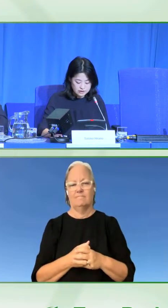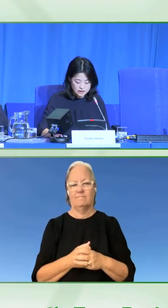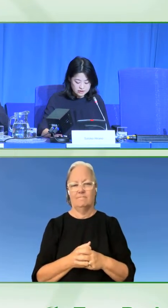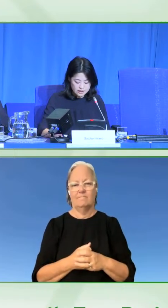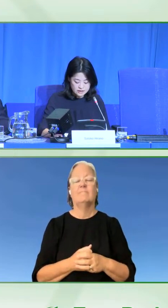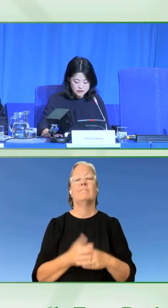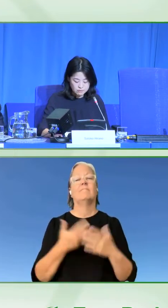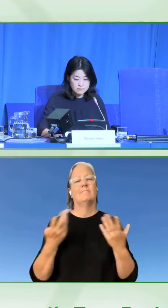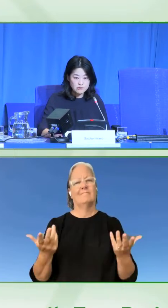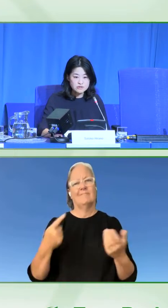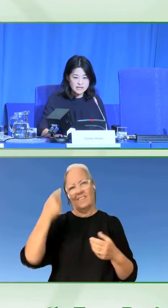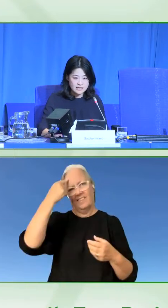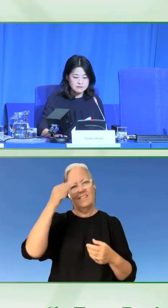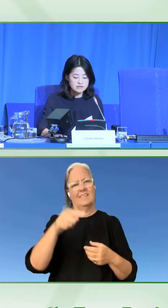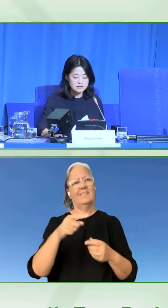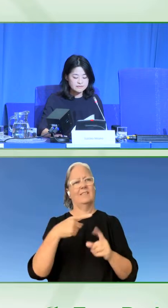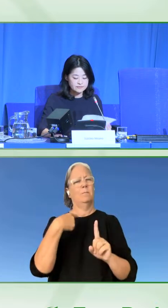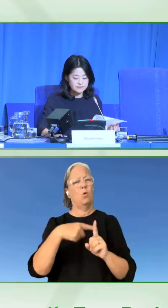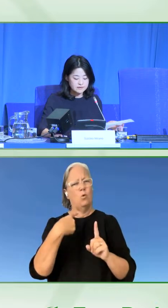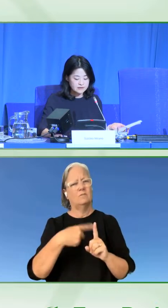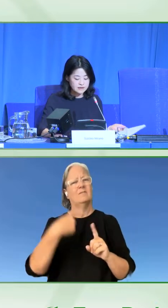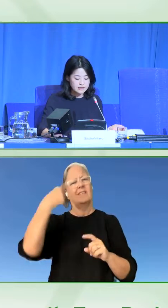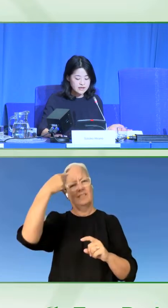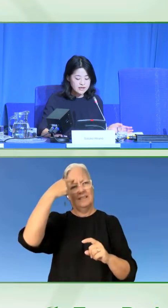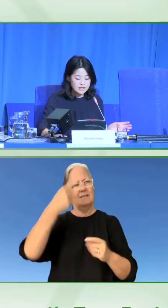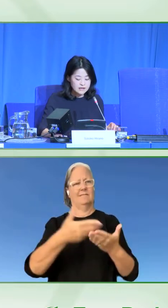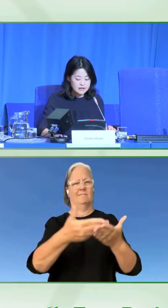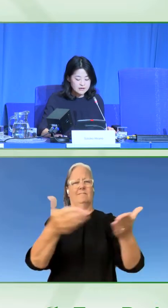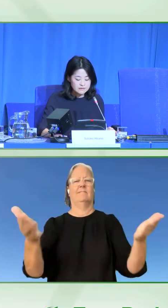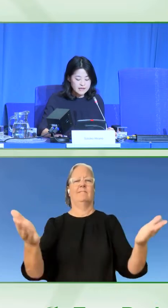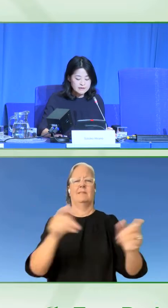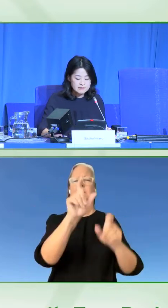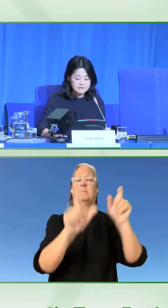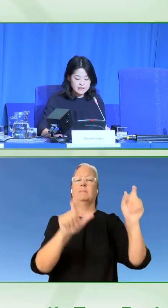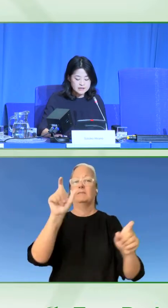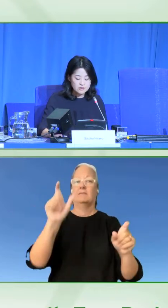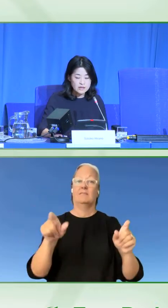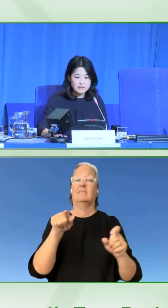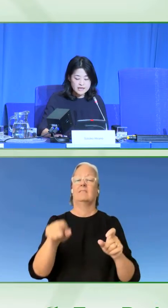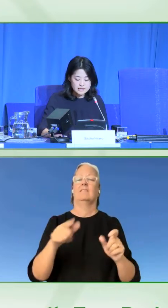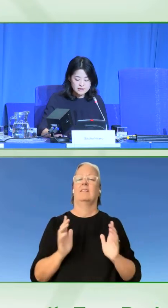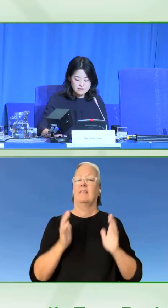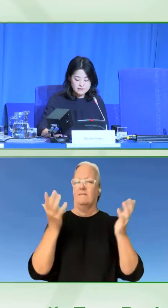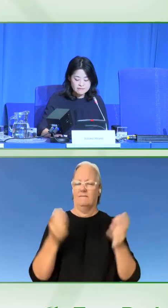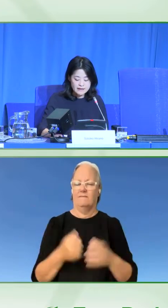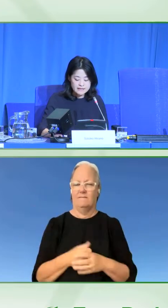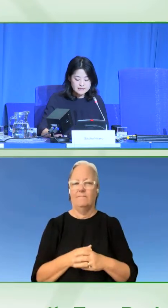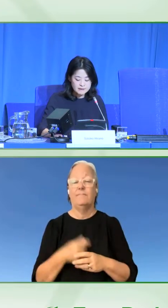To our distinct speakers today, I say welcome.